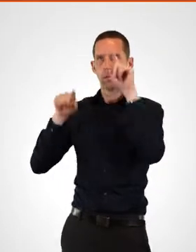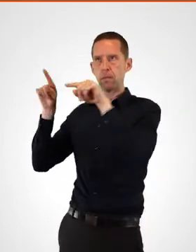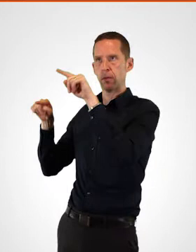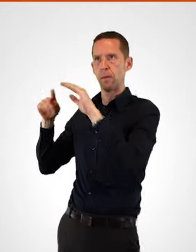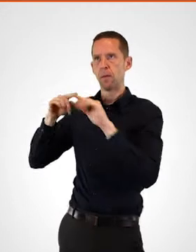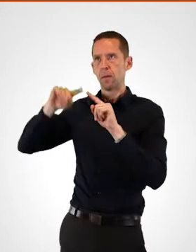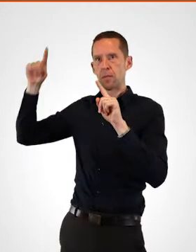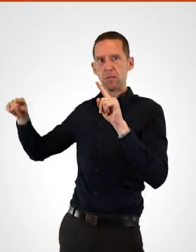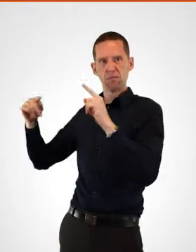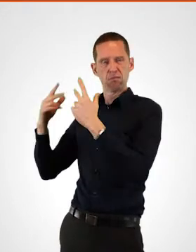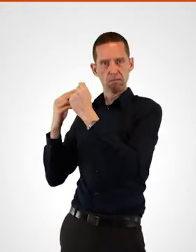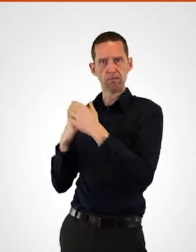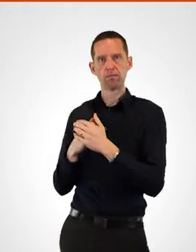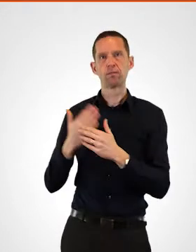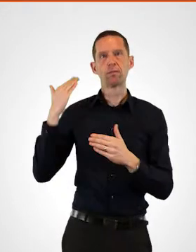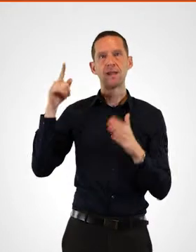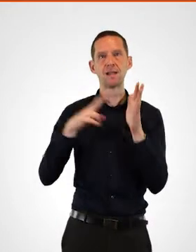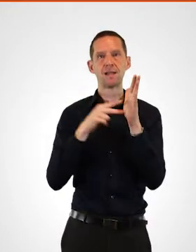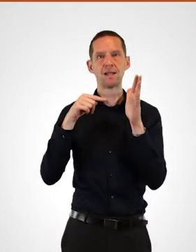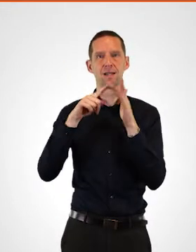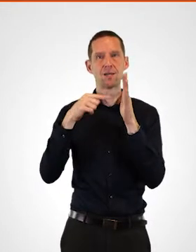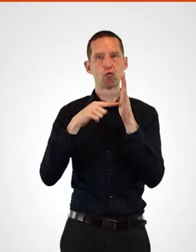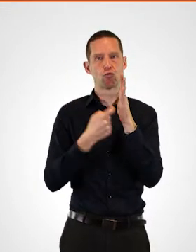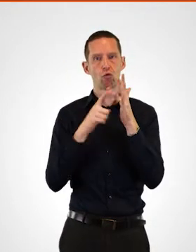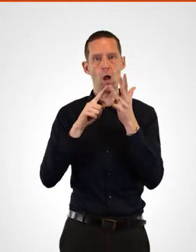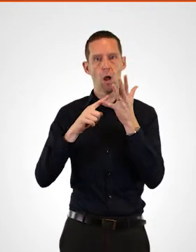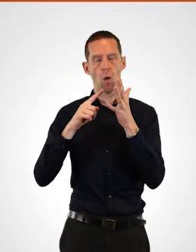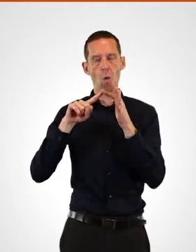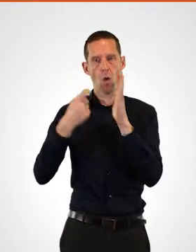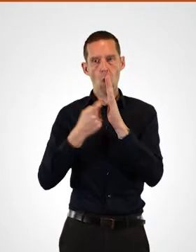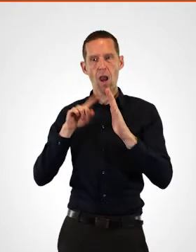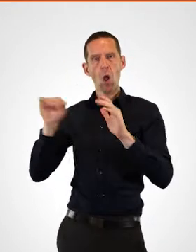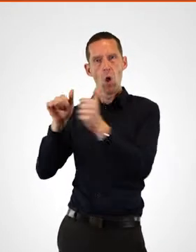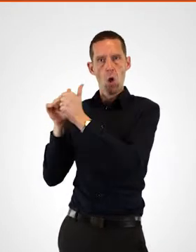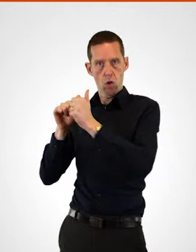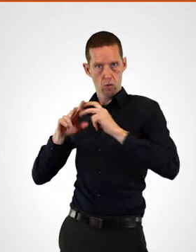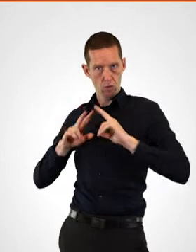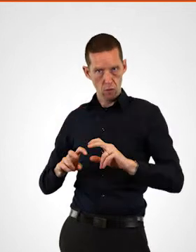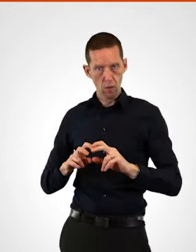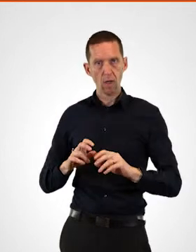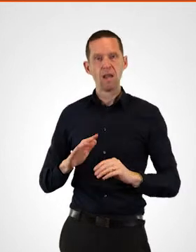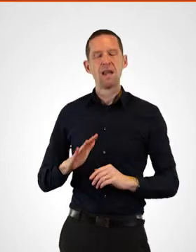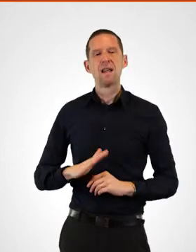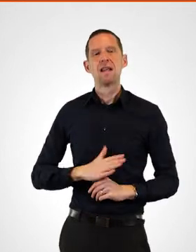So some very recent work from Nittrouer and her colleagues is beginning to cast some light on what might be the issue